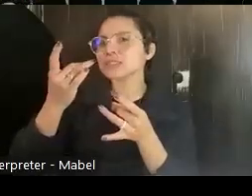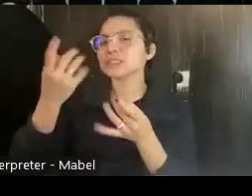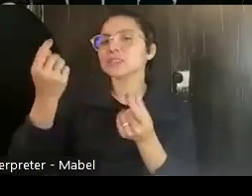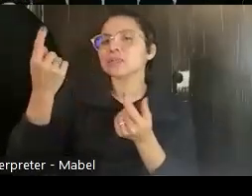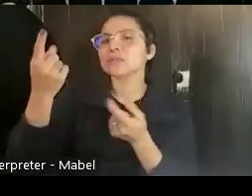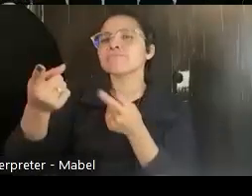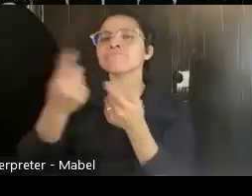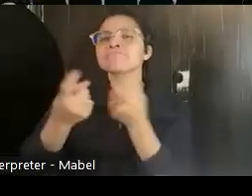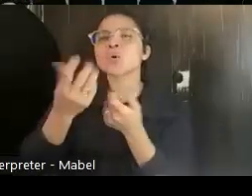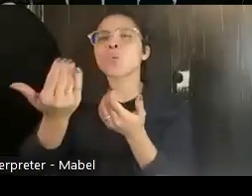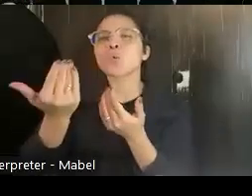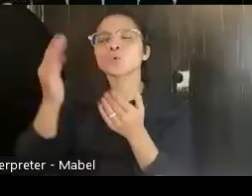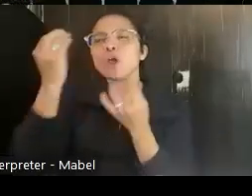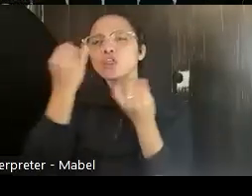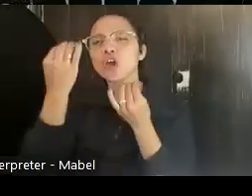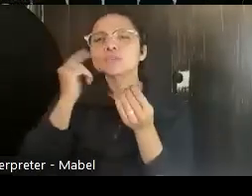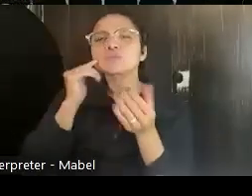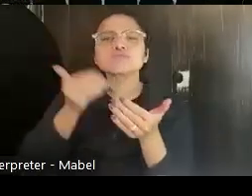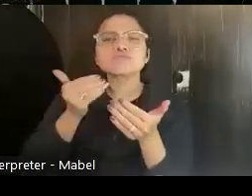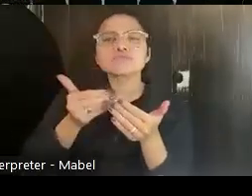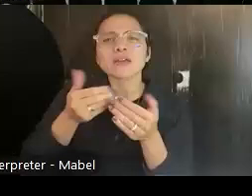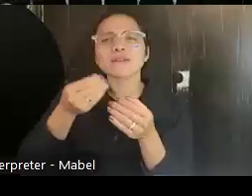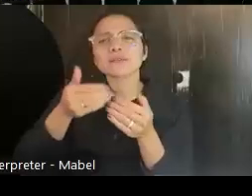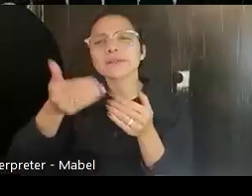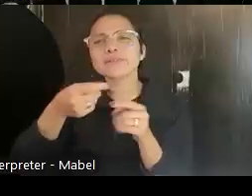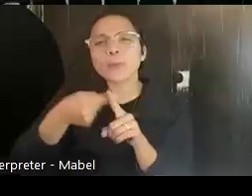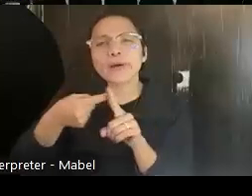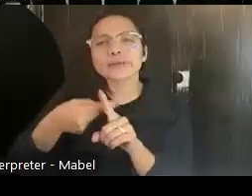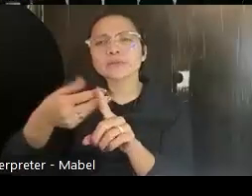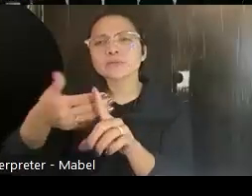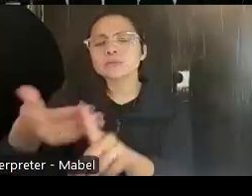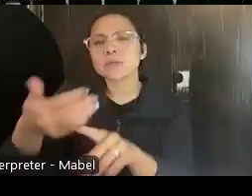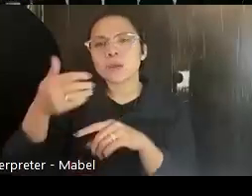also how would this data and usage be affected by the eventual opening of our new emergency